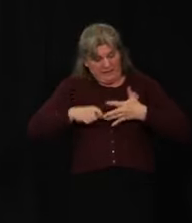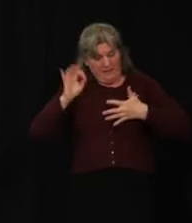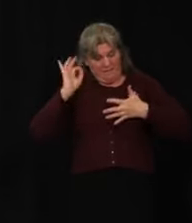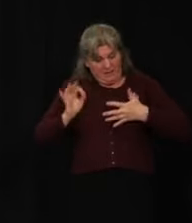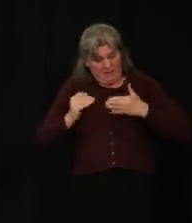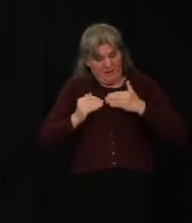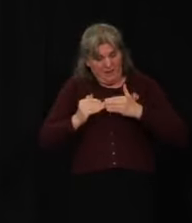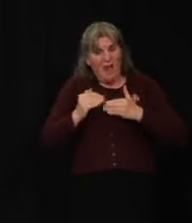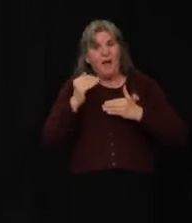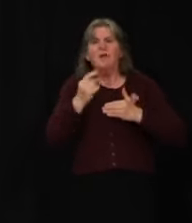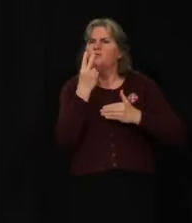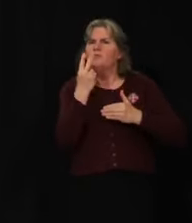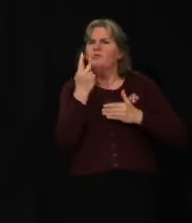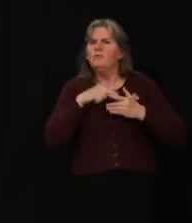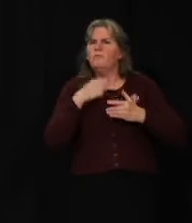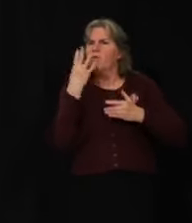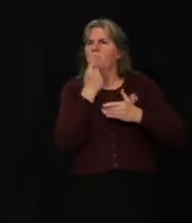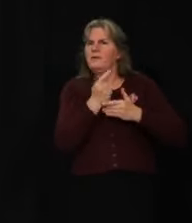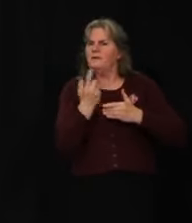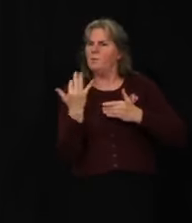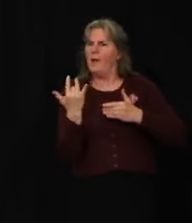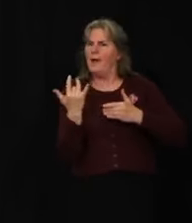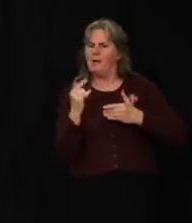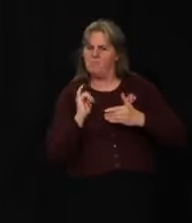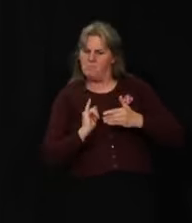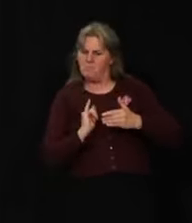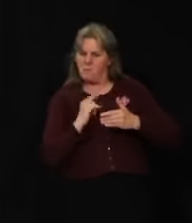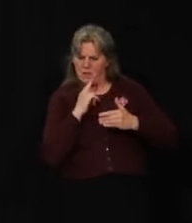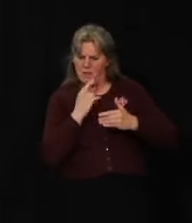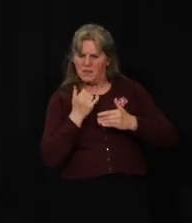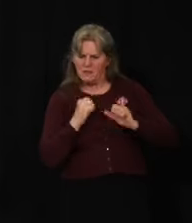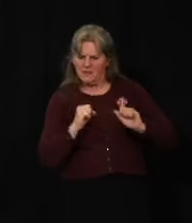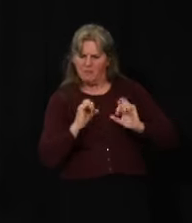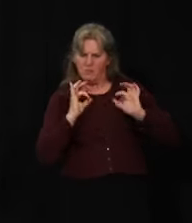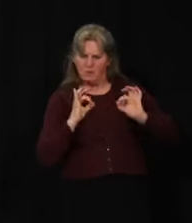Yes sorry. Who do we have? Reporter: It is Chuck.